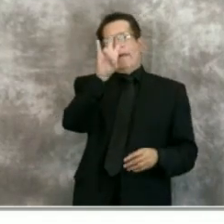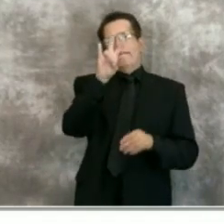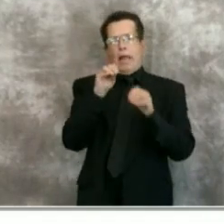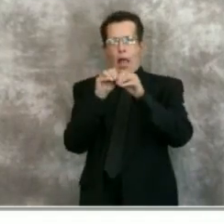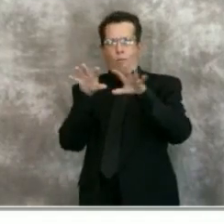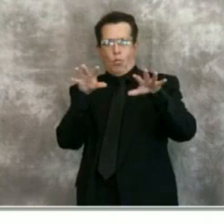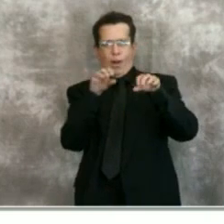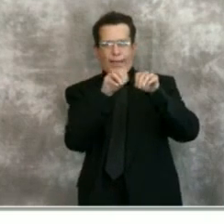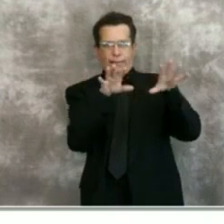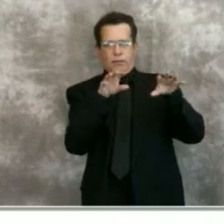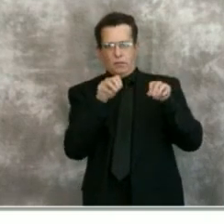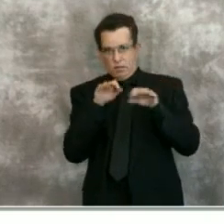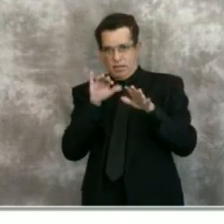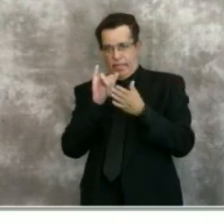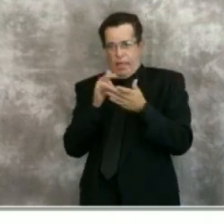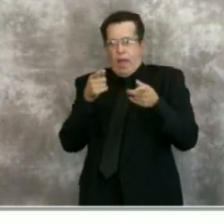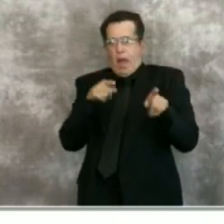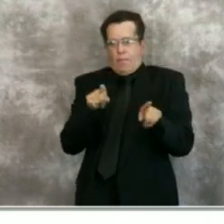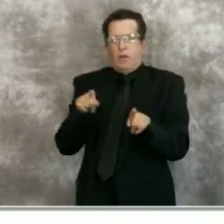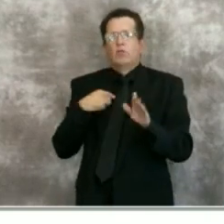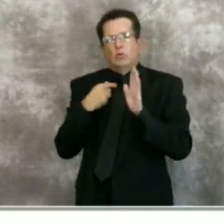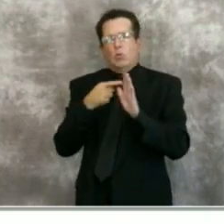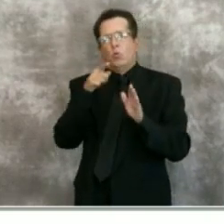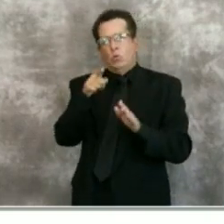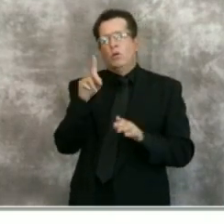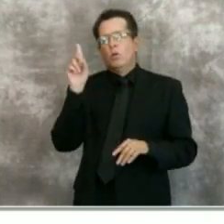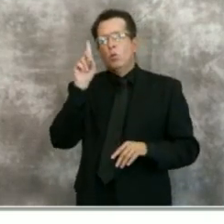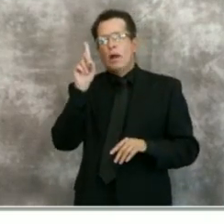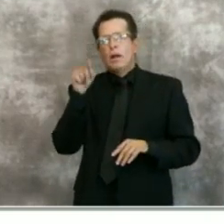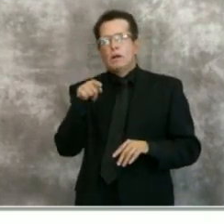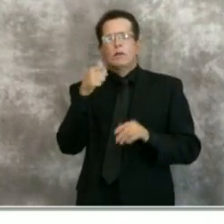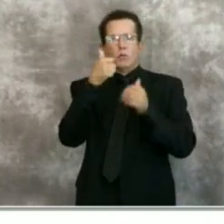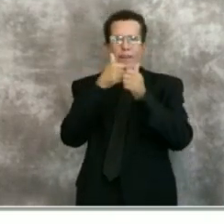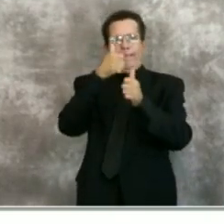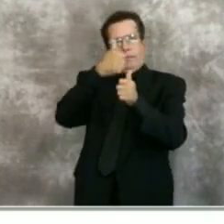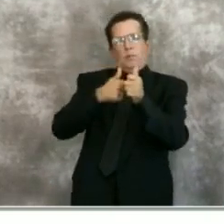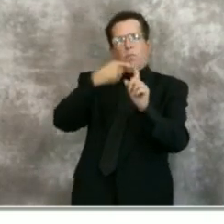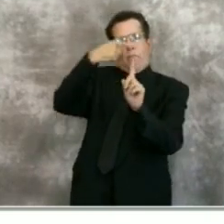WANTED TO SHOW HERE IS JUST AN OVERVIEW OF ALL OF THE 107.